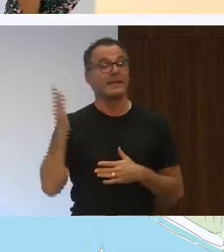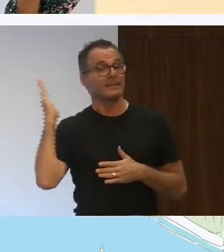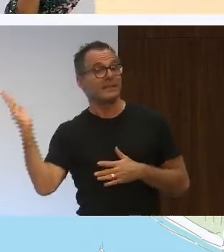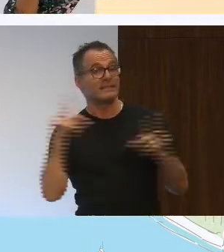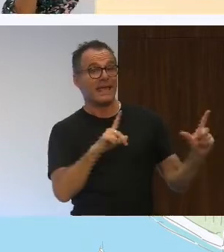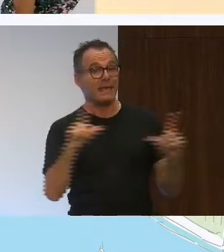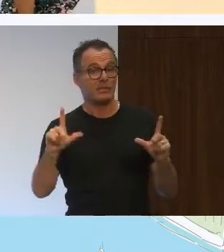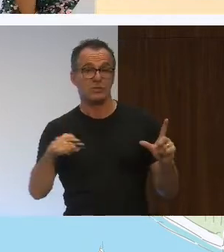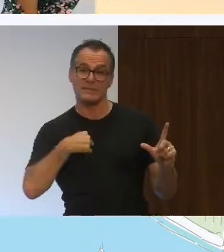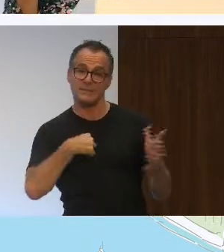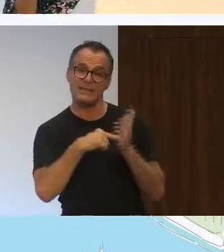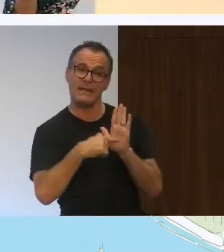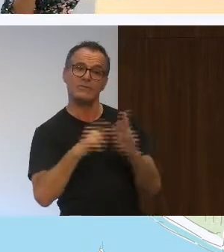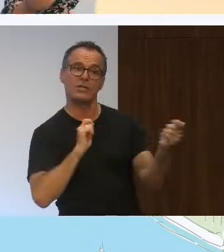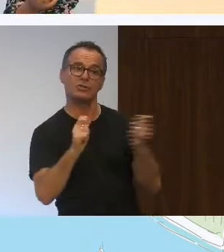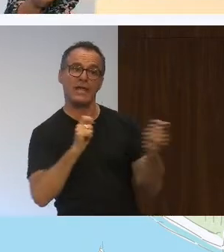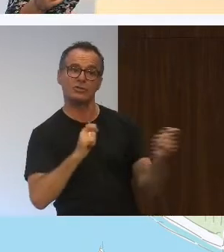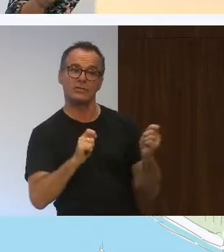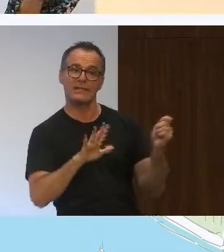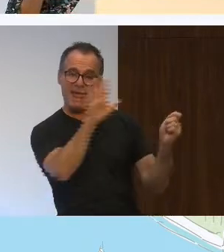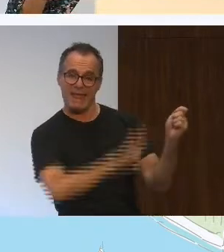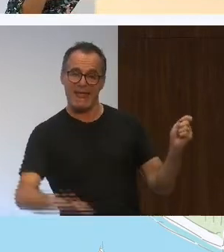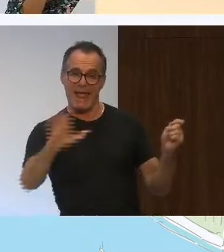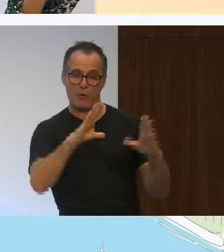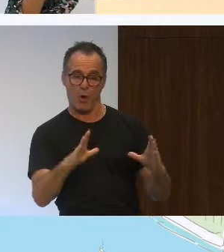changes in the area of the hypothalamus with that finger on the